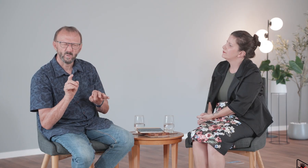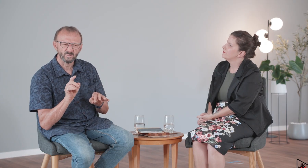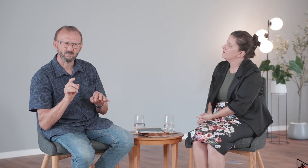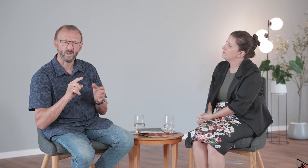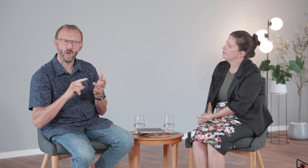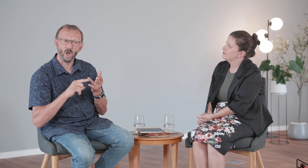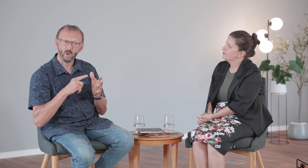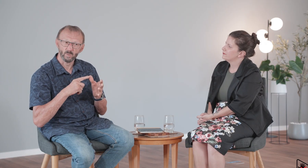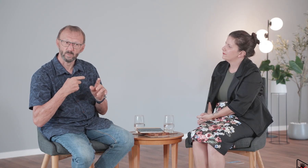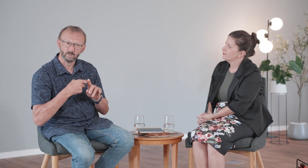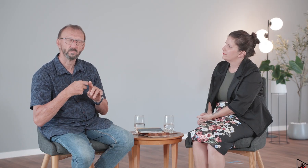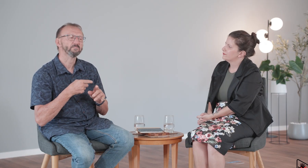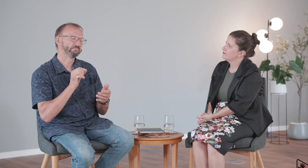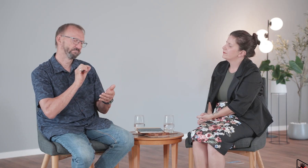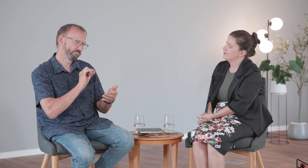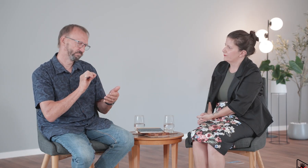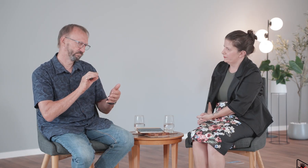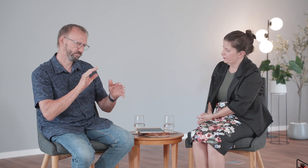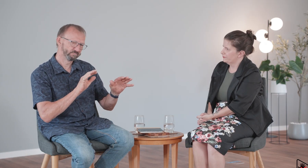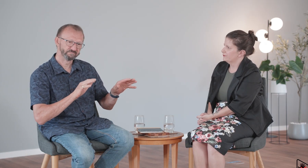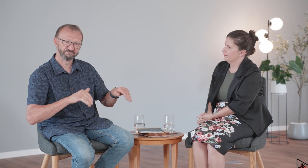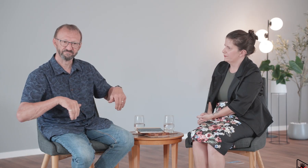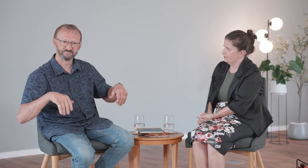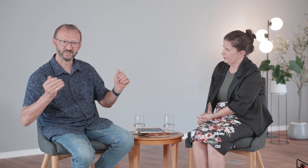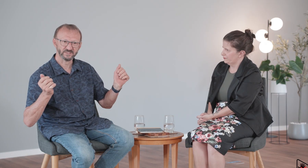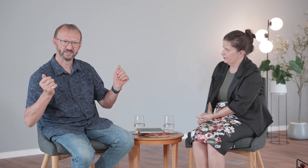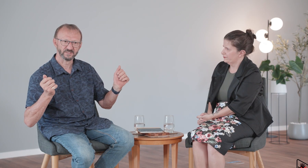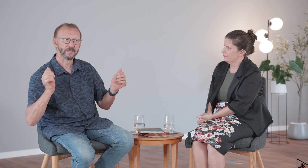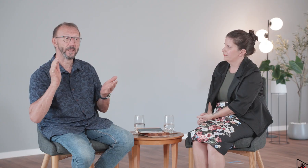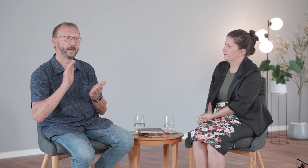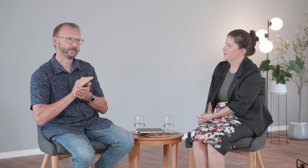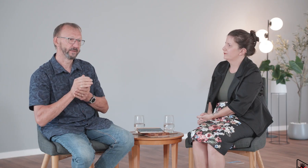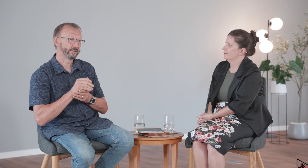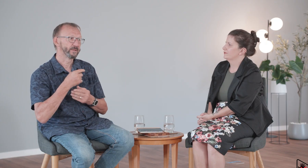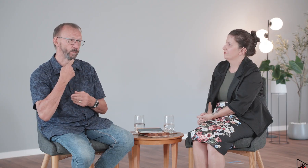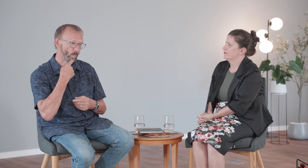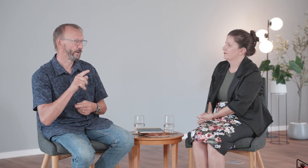and they'll select the type of wood they would like. So, potentially Oak. After that, once